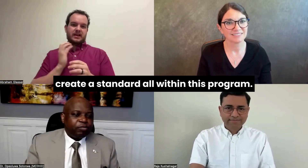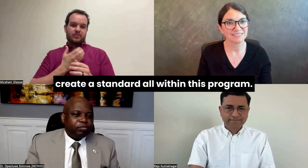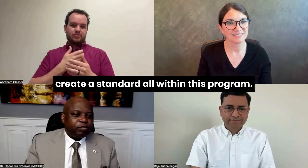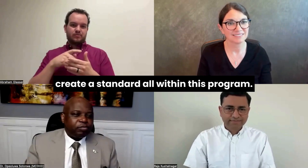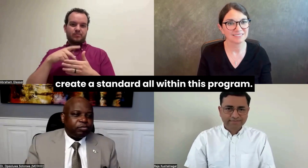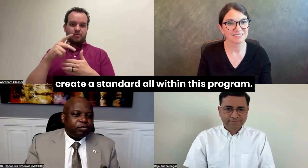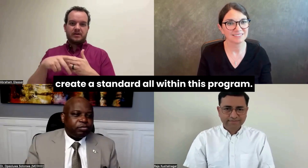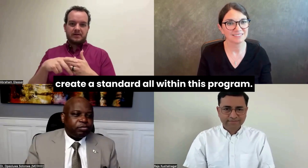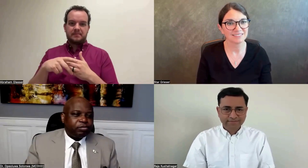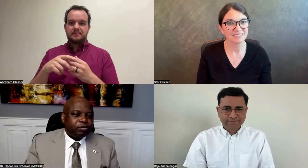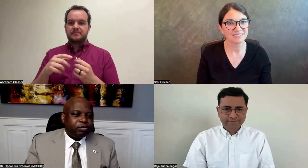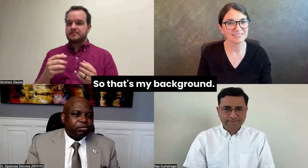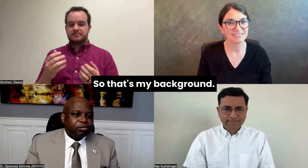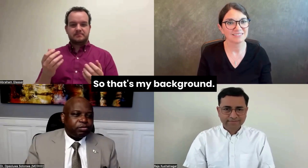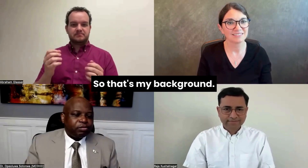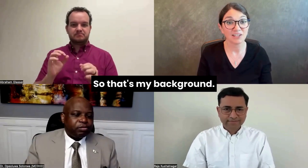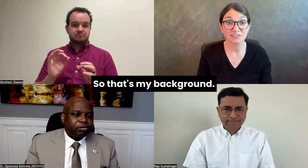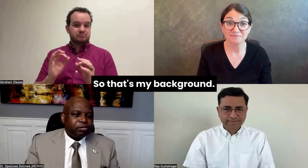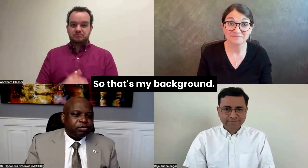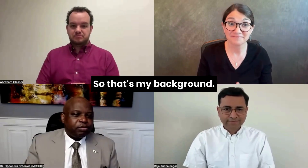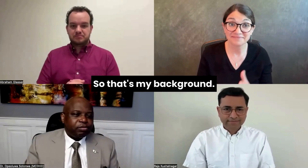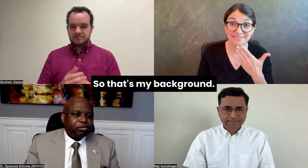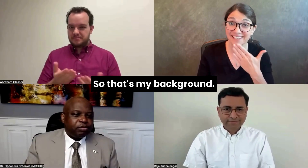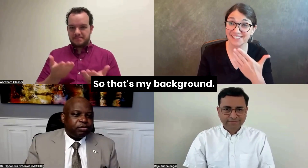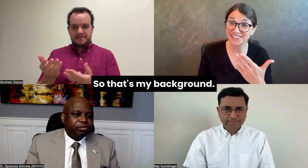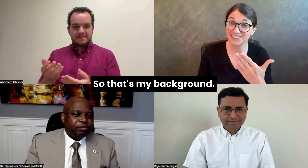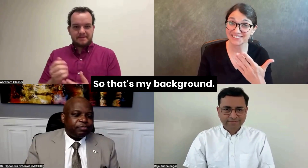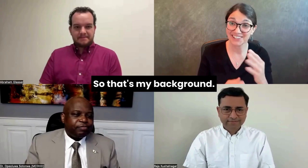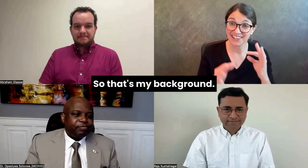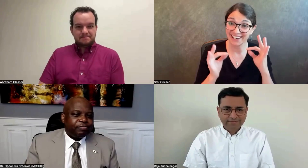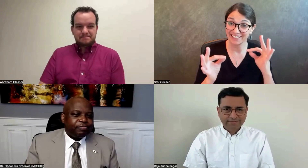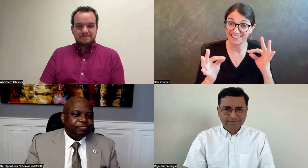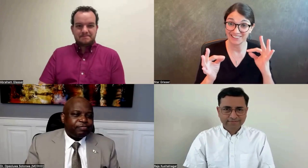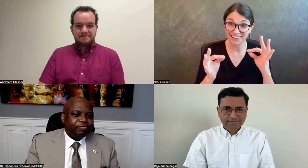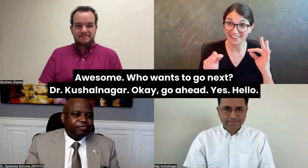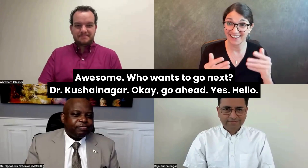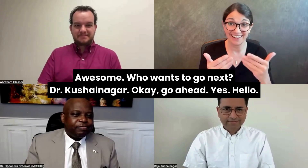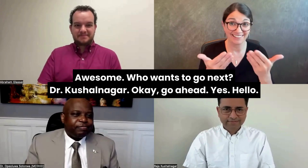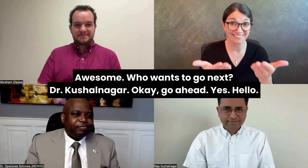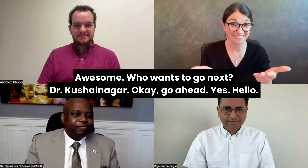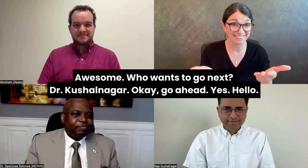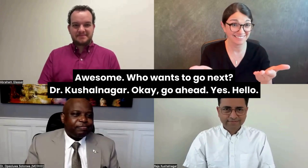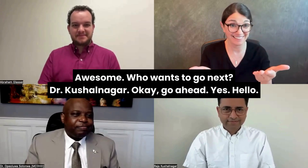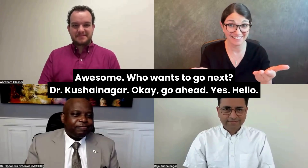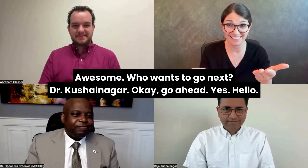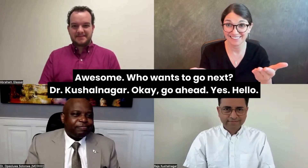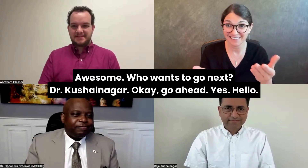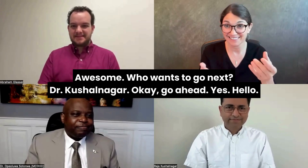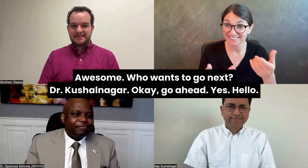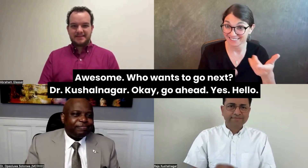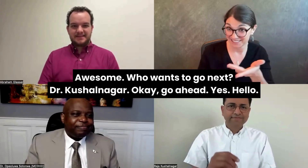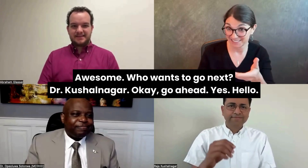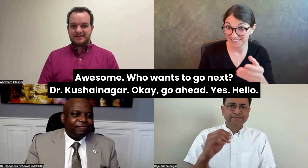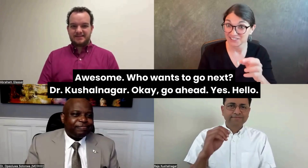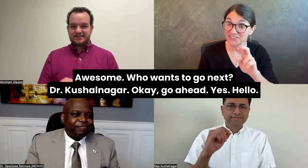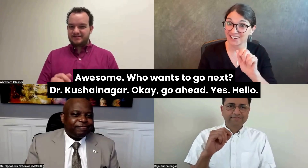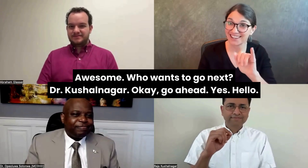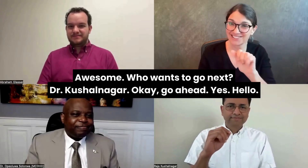So that's my background. Awesome. Who wants to go next? Dr. Kushalnagar. Okay, go ahead. Yes. Hello.